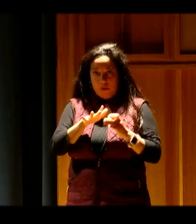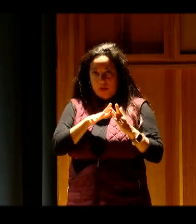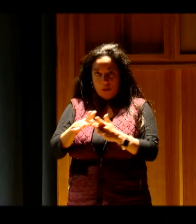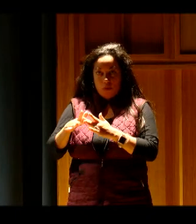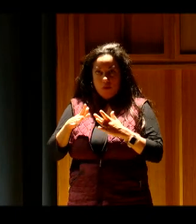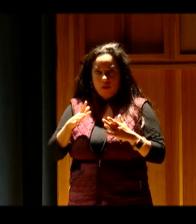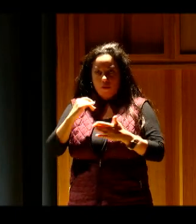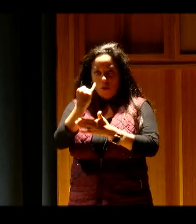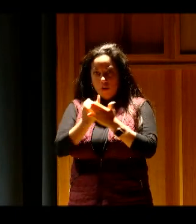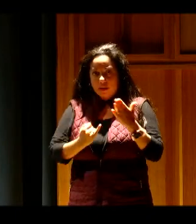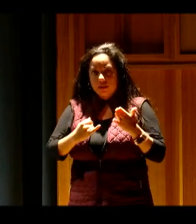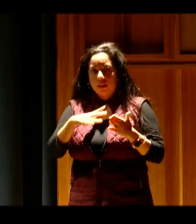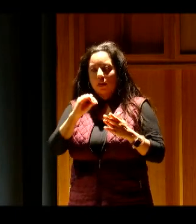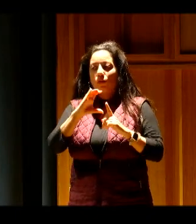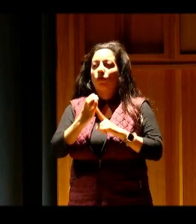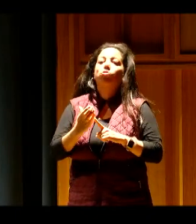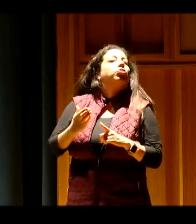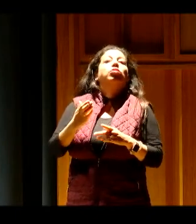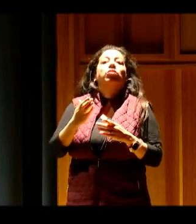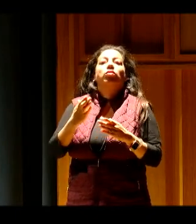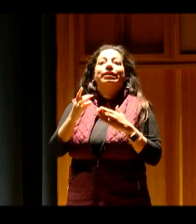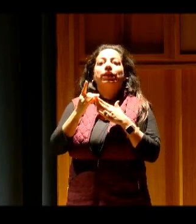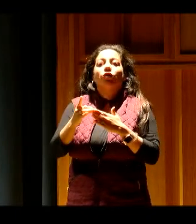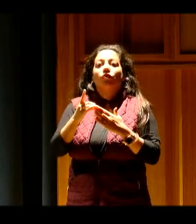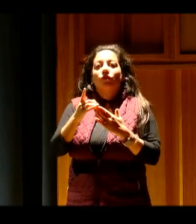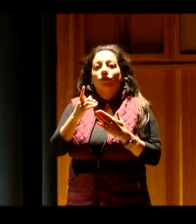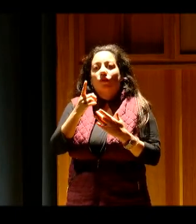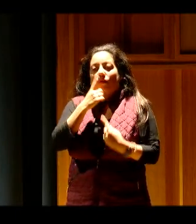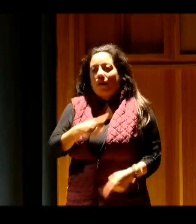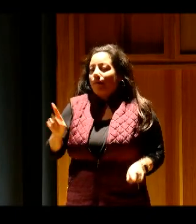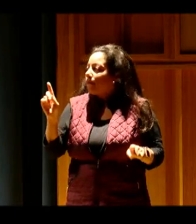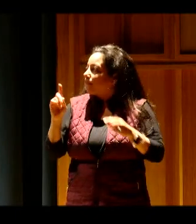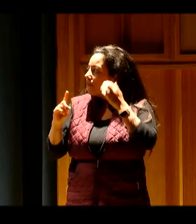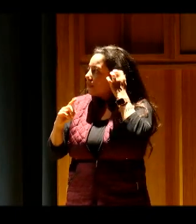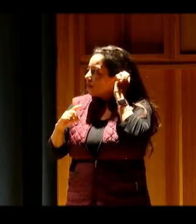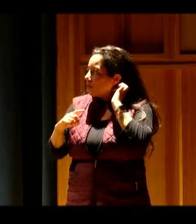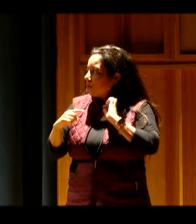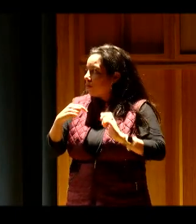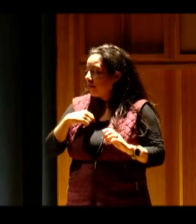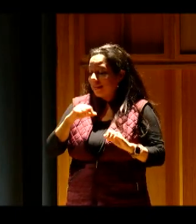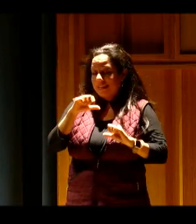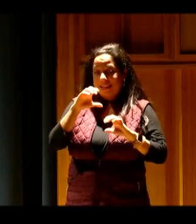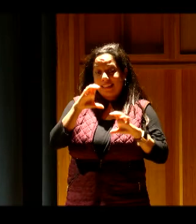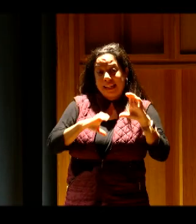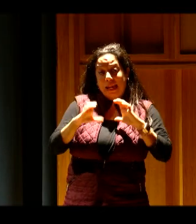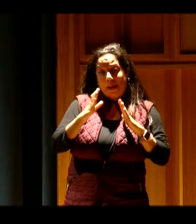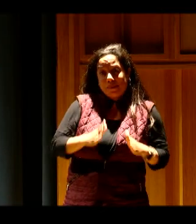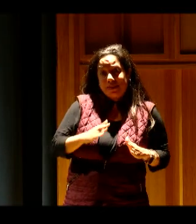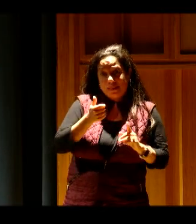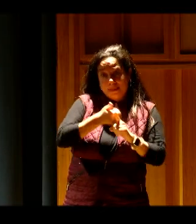So a chemist himself, looping back to the beginning, a chemist himself James Smithson said of chemistry